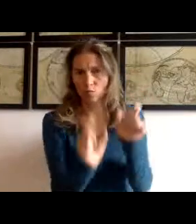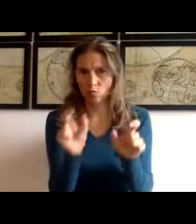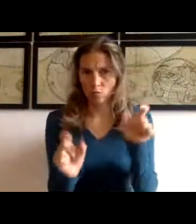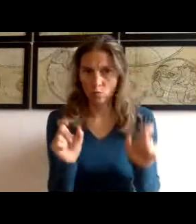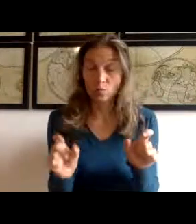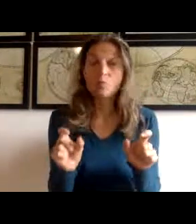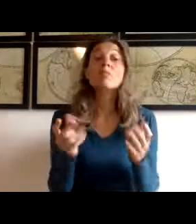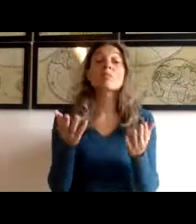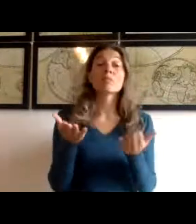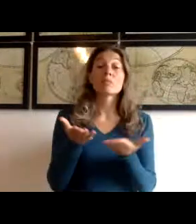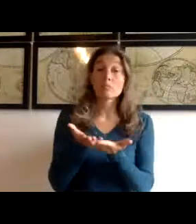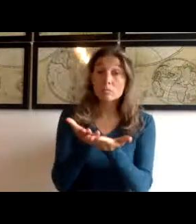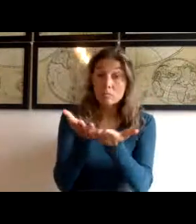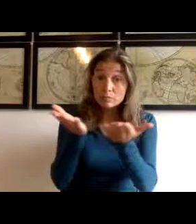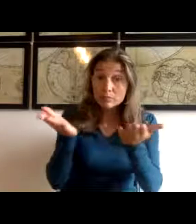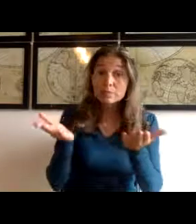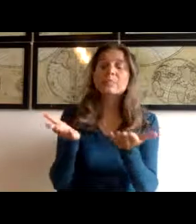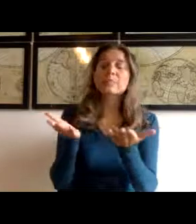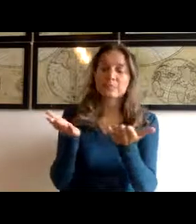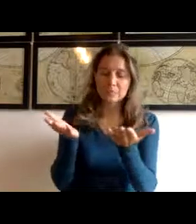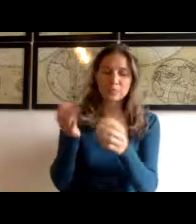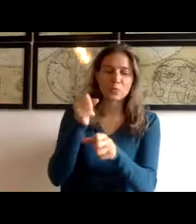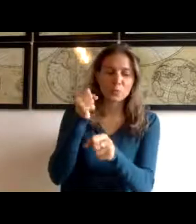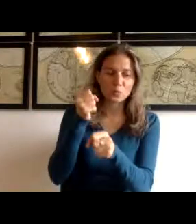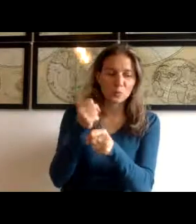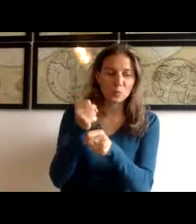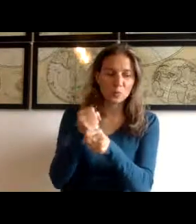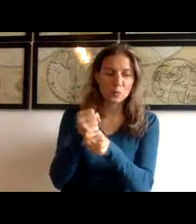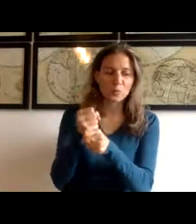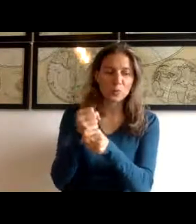What happens in an organisation... I don't know in other organisations,